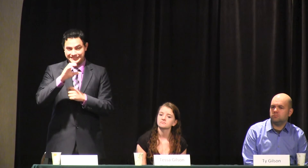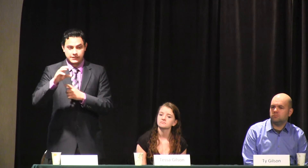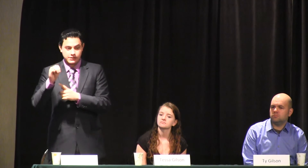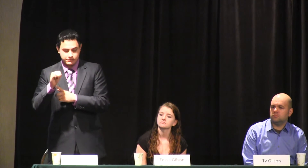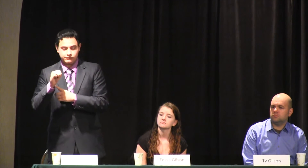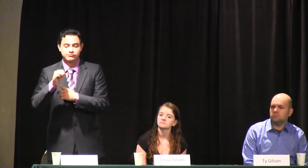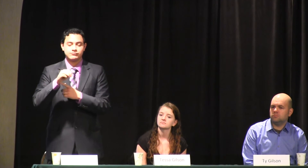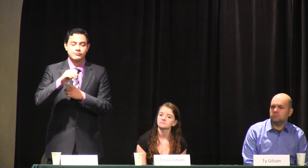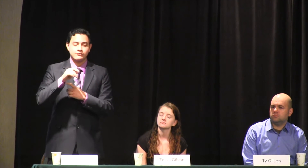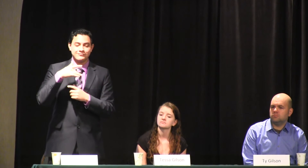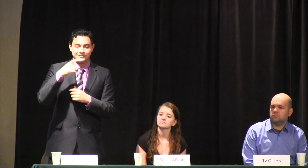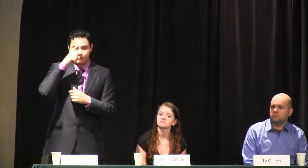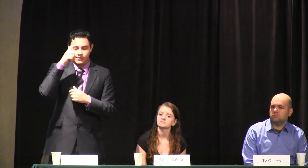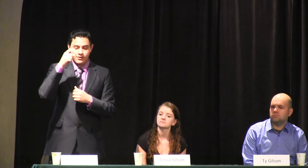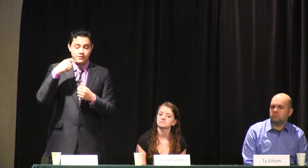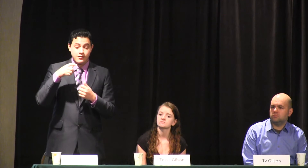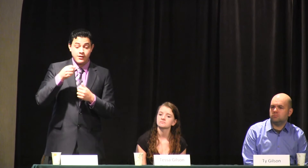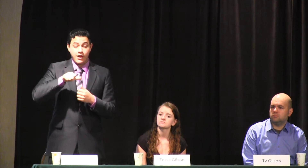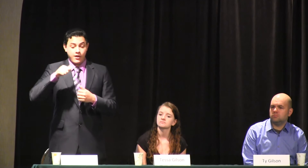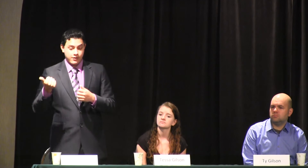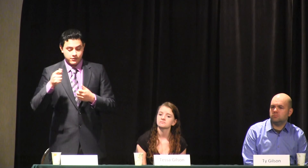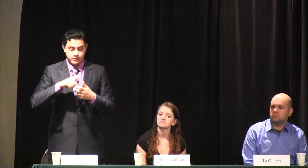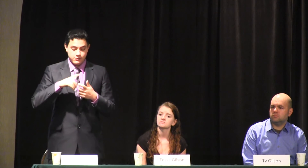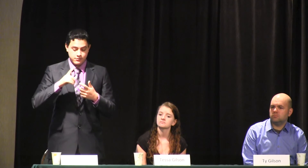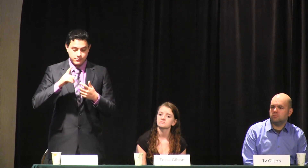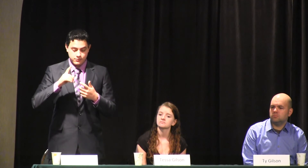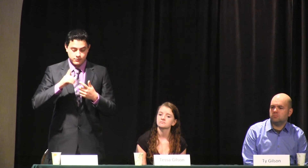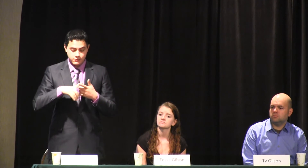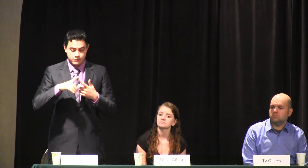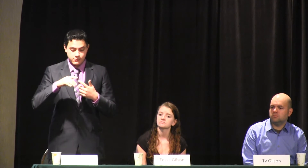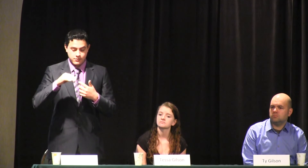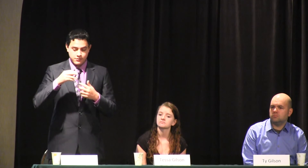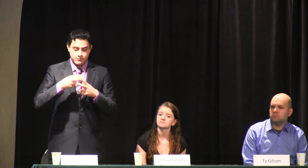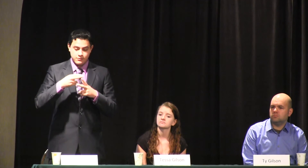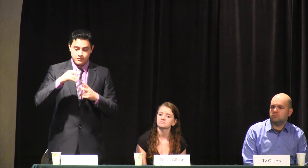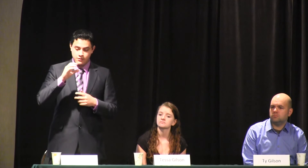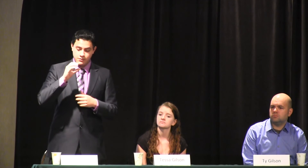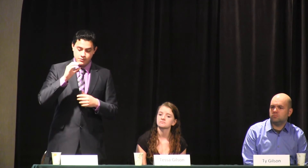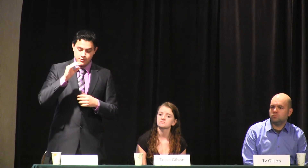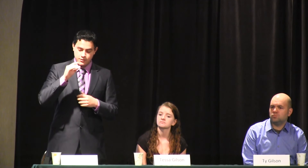but I really enjoyed working for CCM. And that was in the summers, and then let's see.